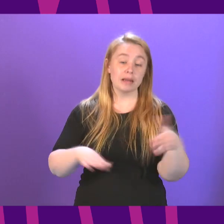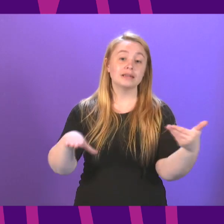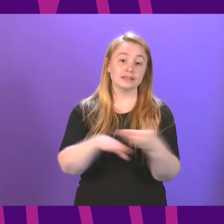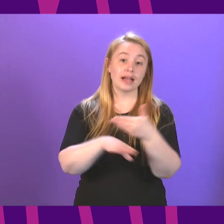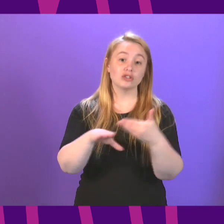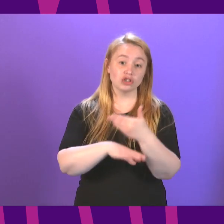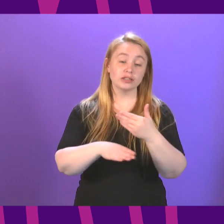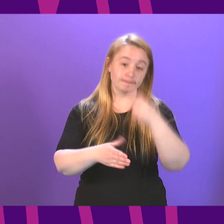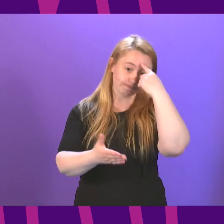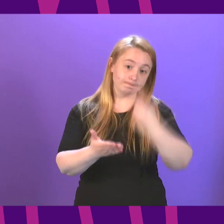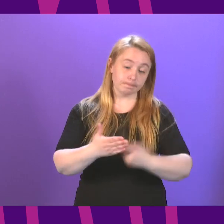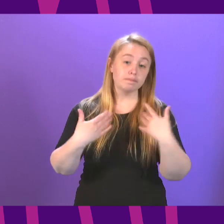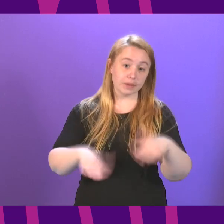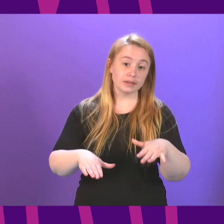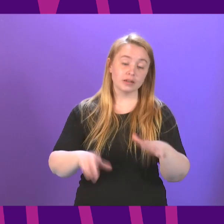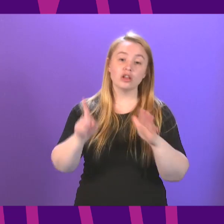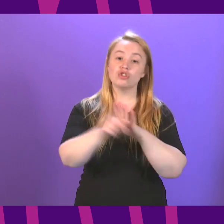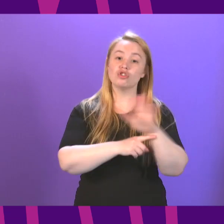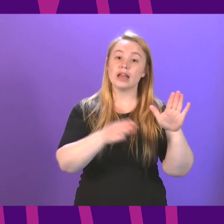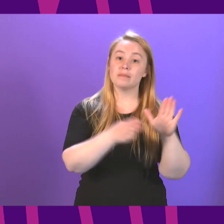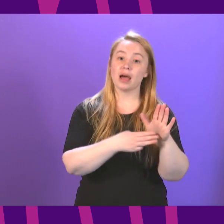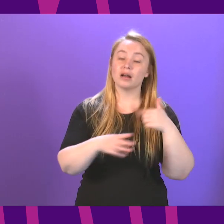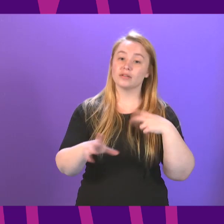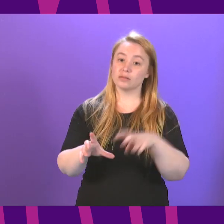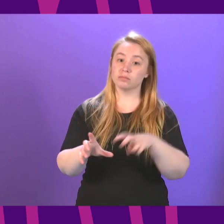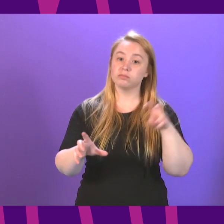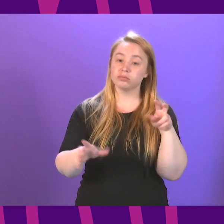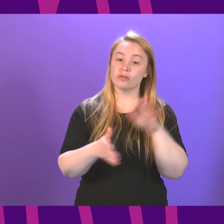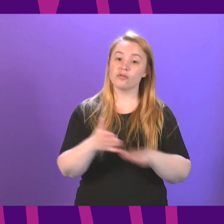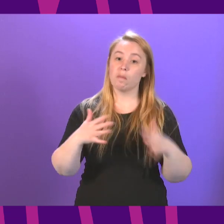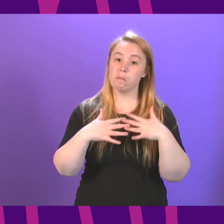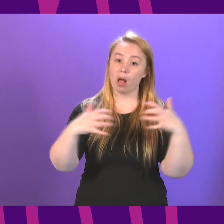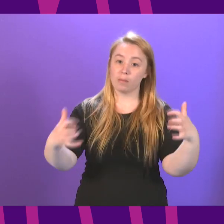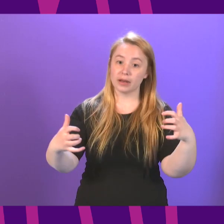I know that Jenny Marra is stepping down from Parliament, and I will ask the health secretary